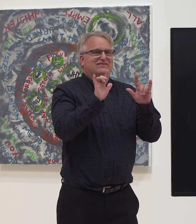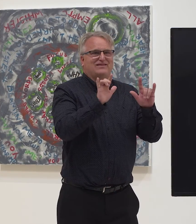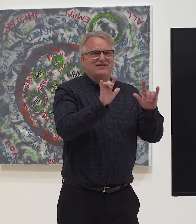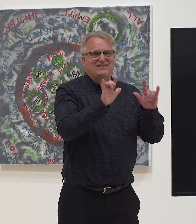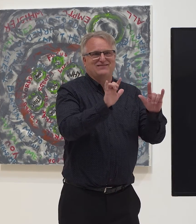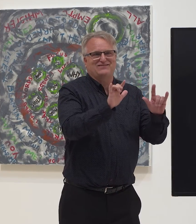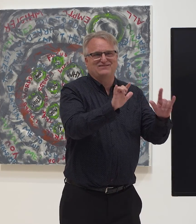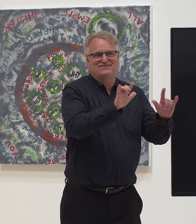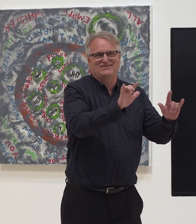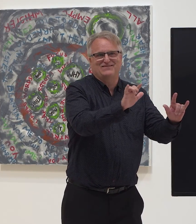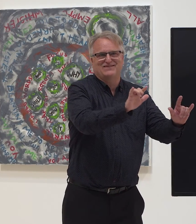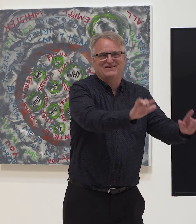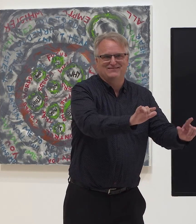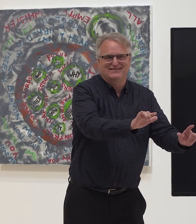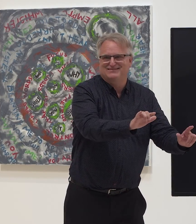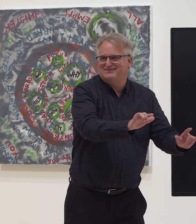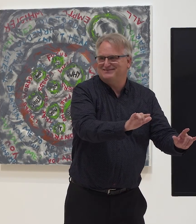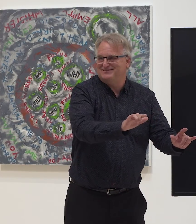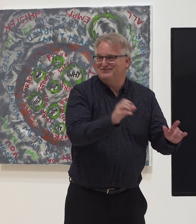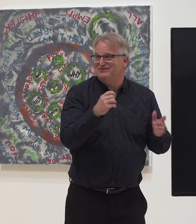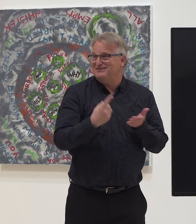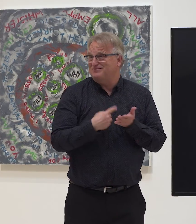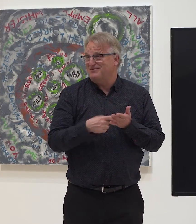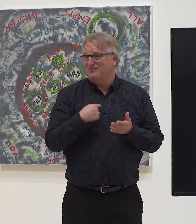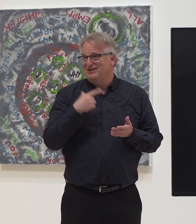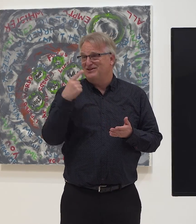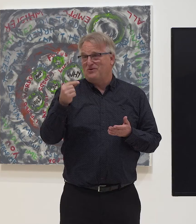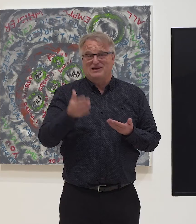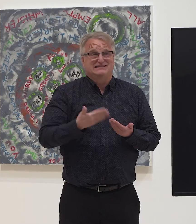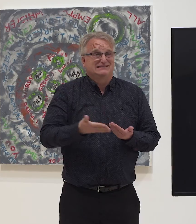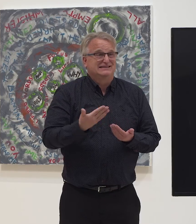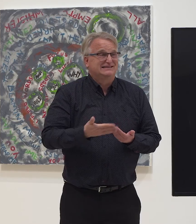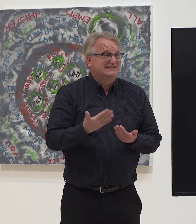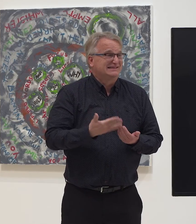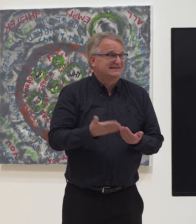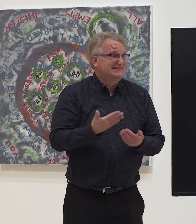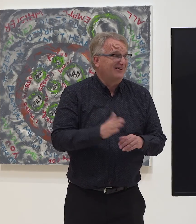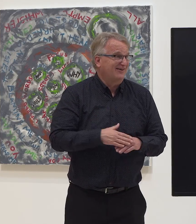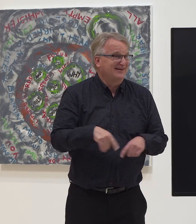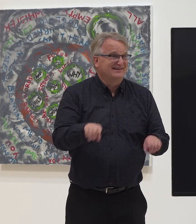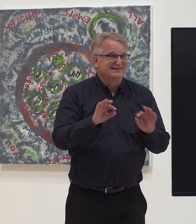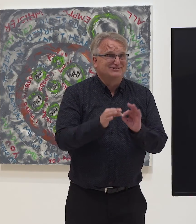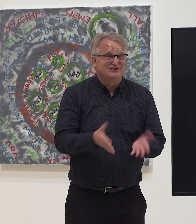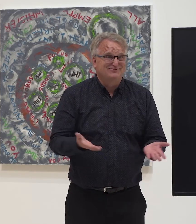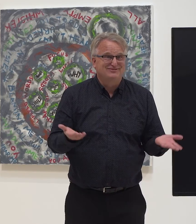because they haven't had anything like it to date. So--right? Go easy on interpreters.